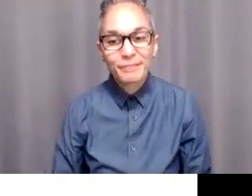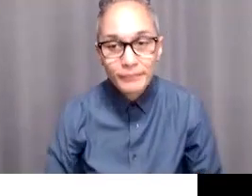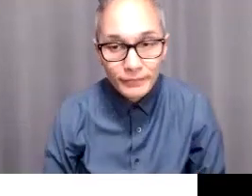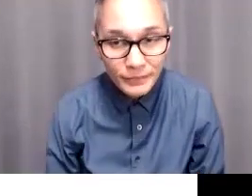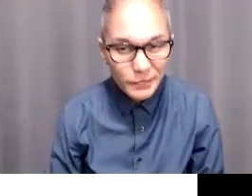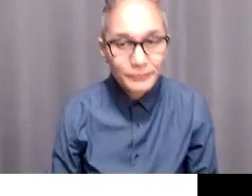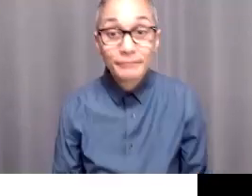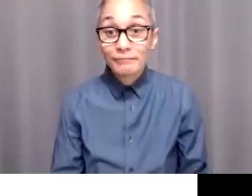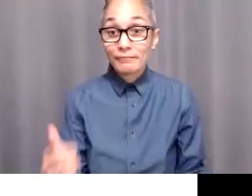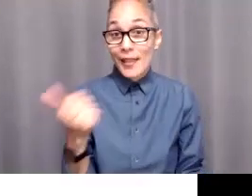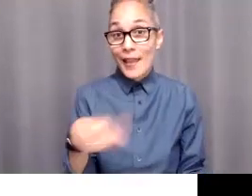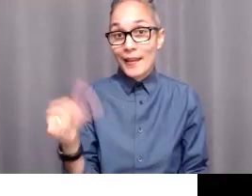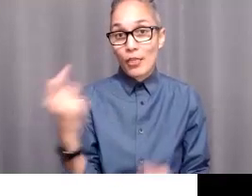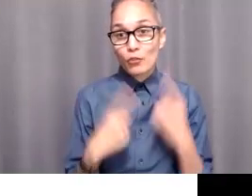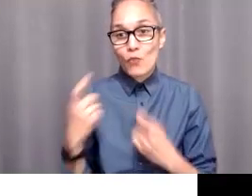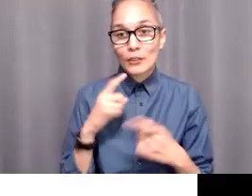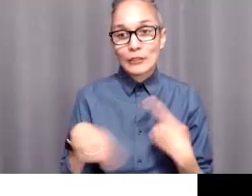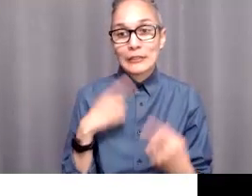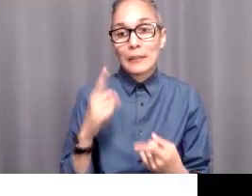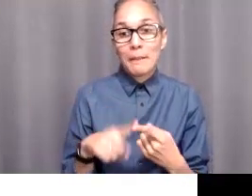Any other questions about any of this?